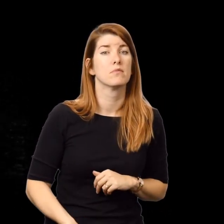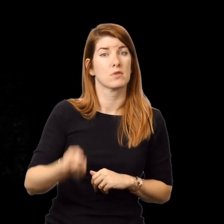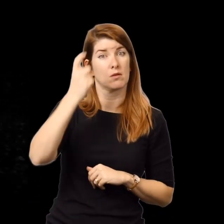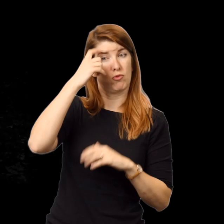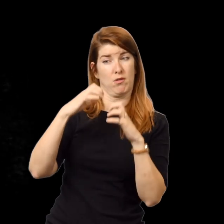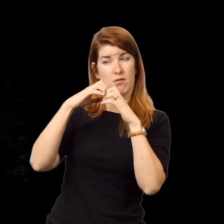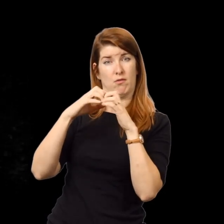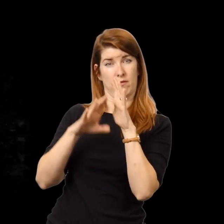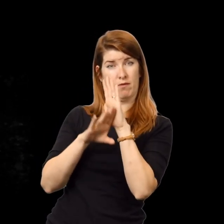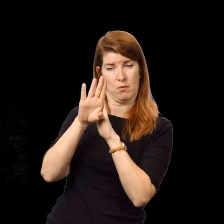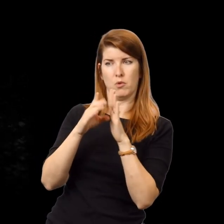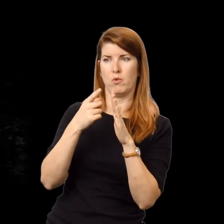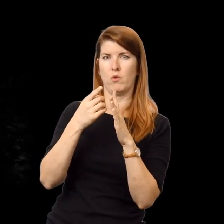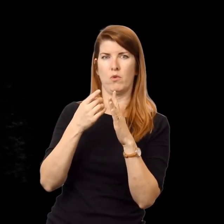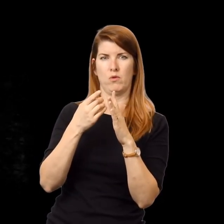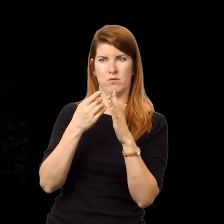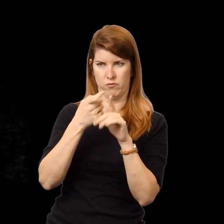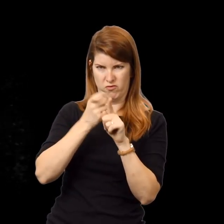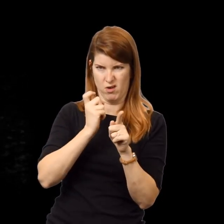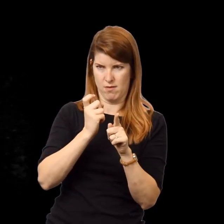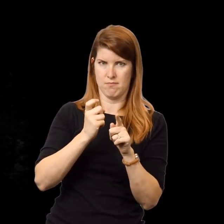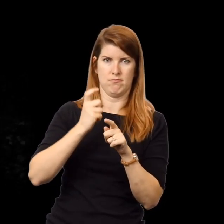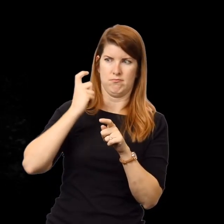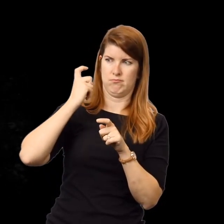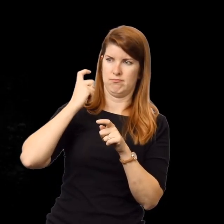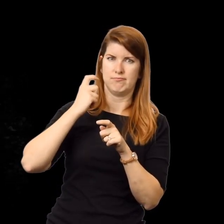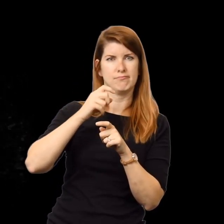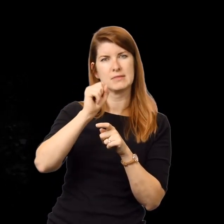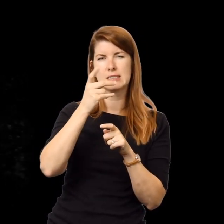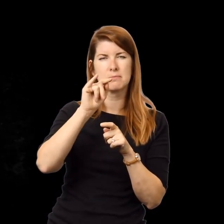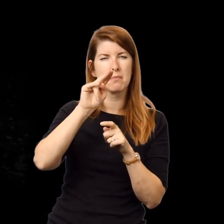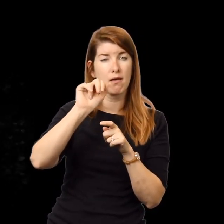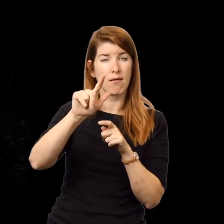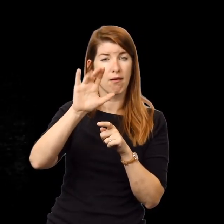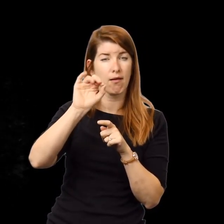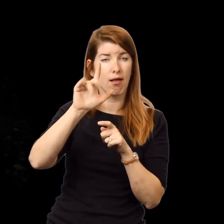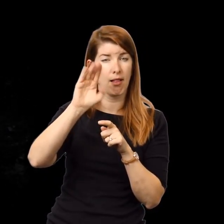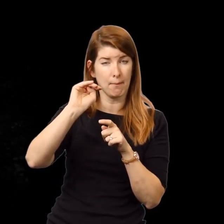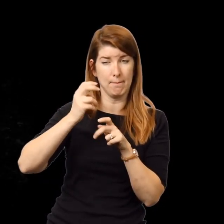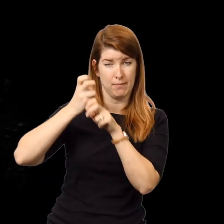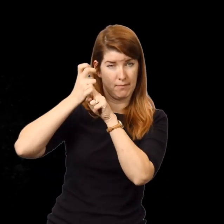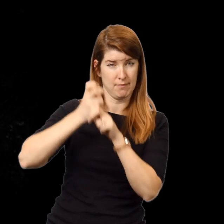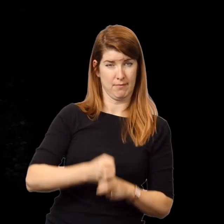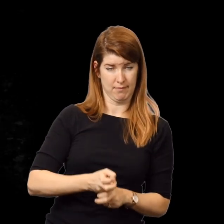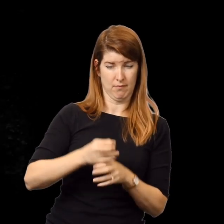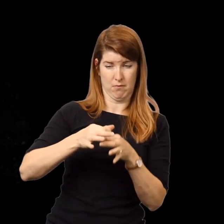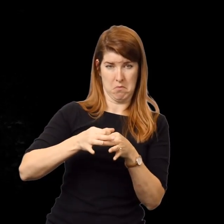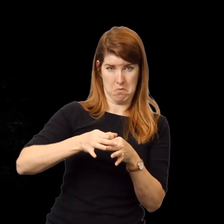The brain develops from bottom up, so it develops from the spinal column,